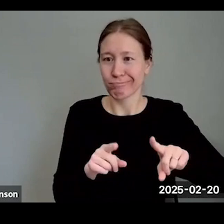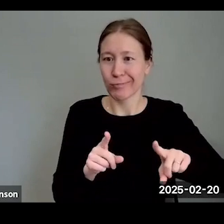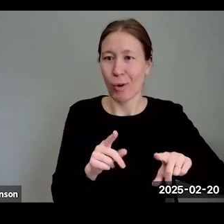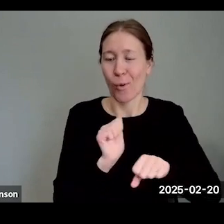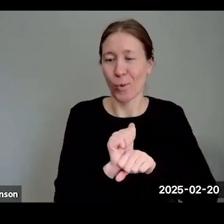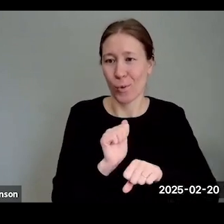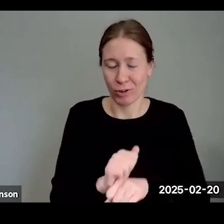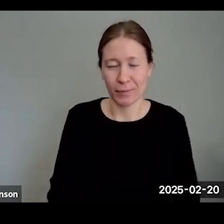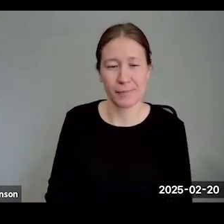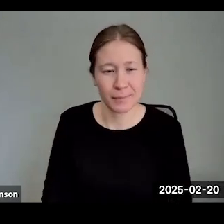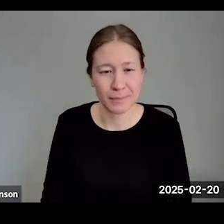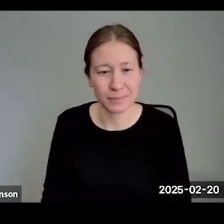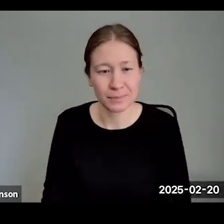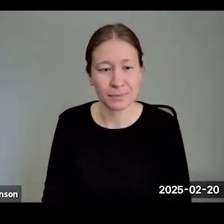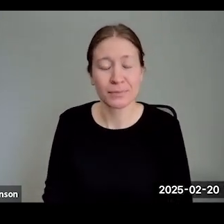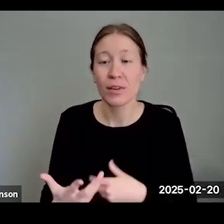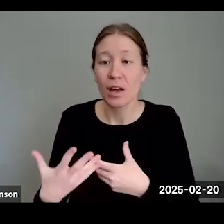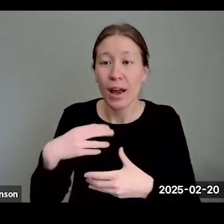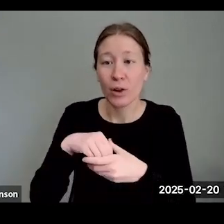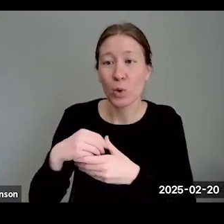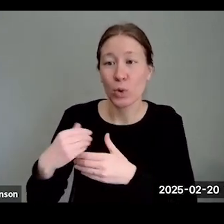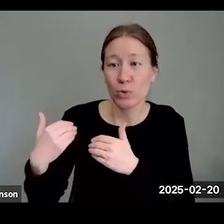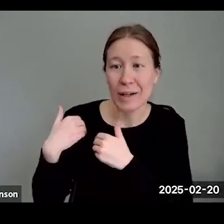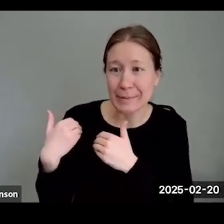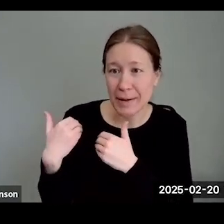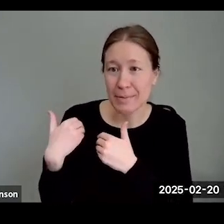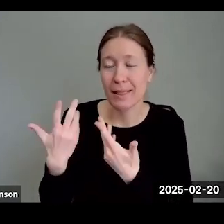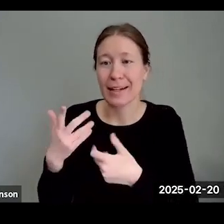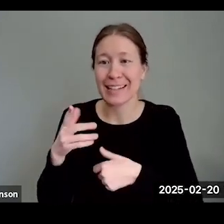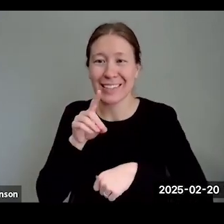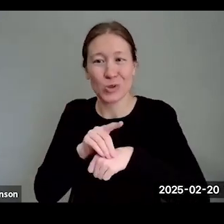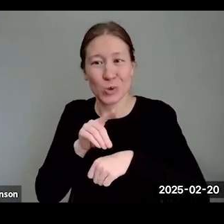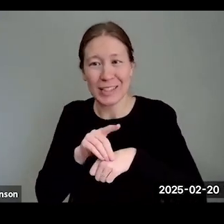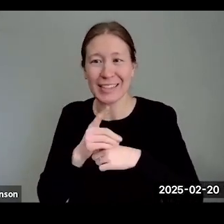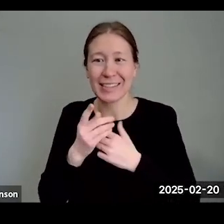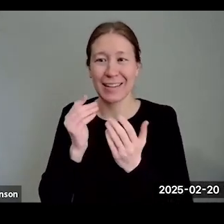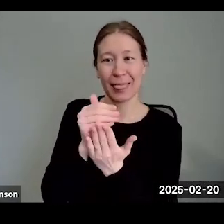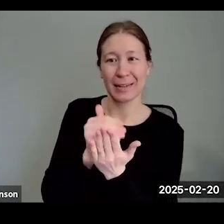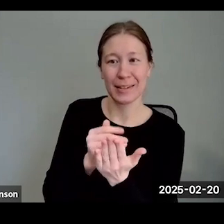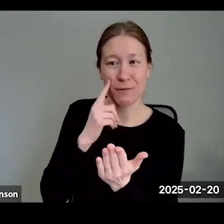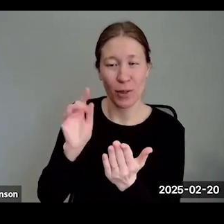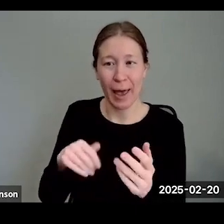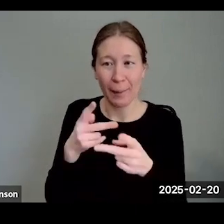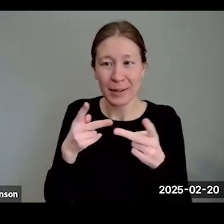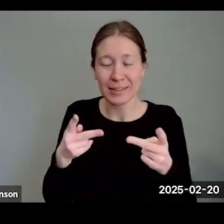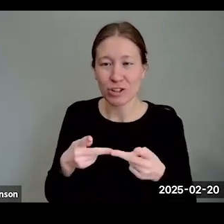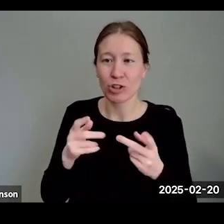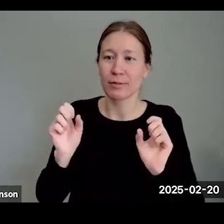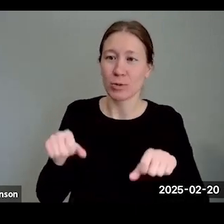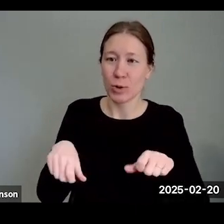We also wanna include the responsibilities and duties of the position. So outlining those core responsibilities